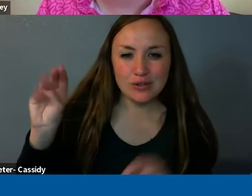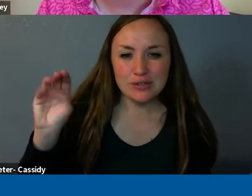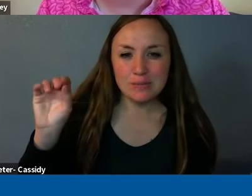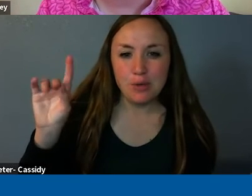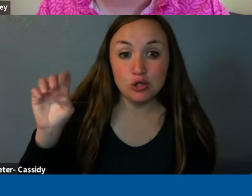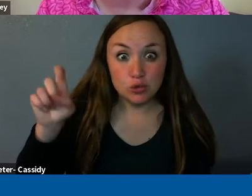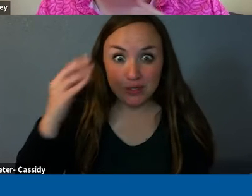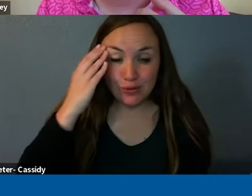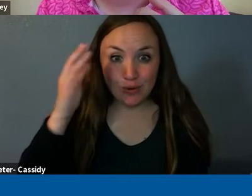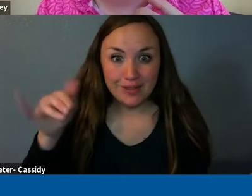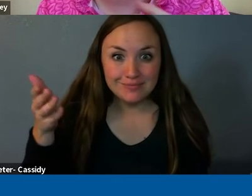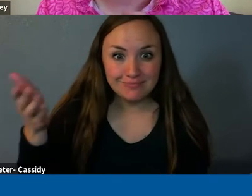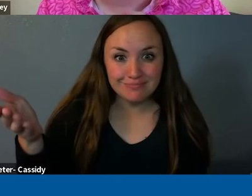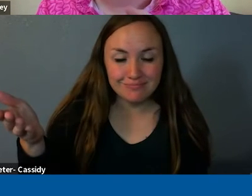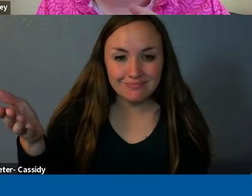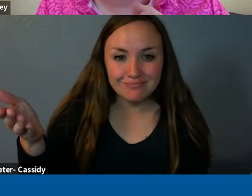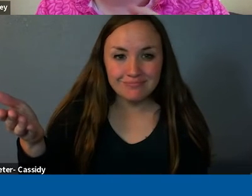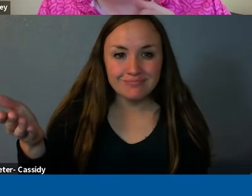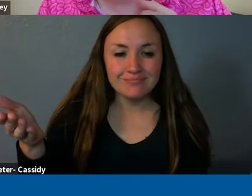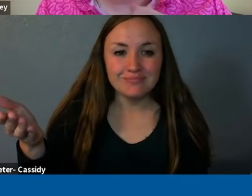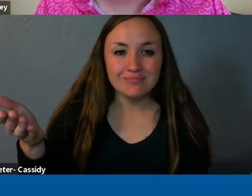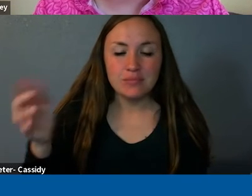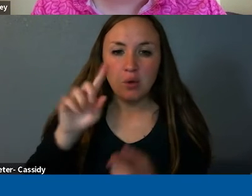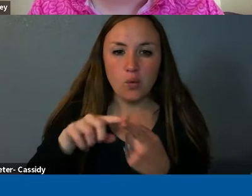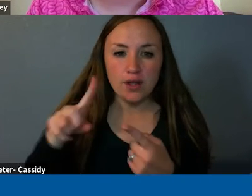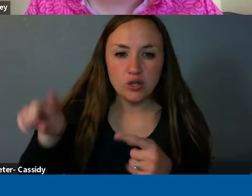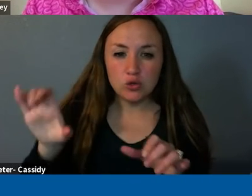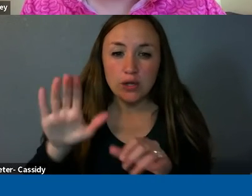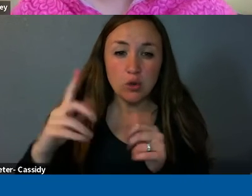So like, that's why when you're doing kind of your initial design,